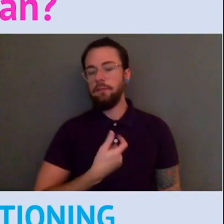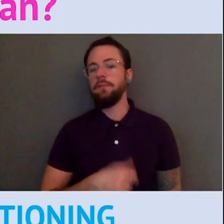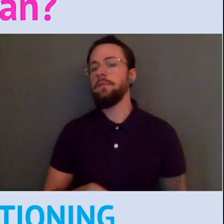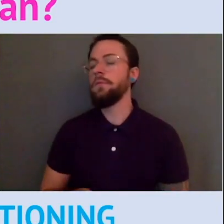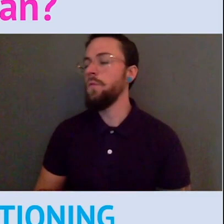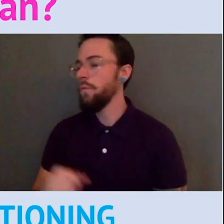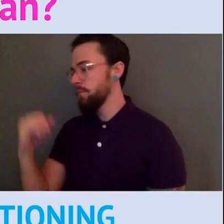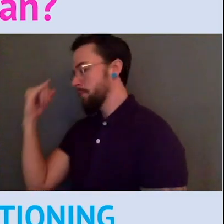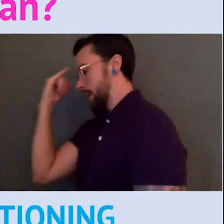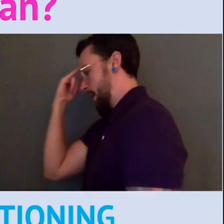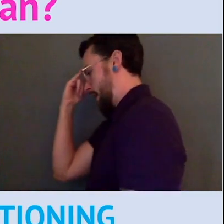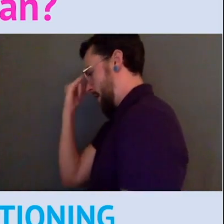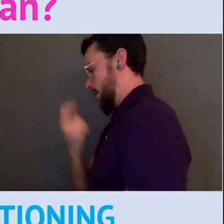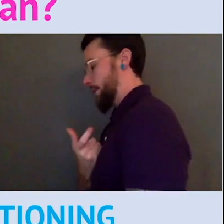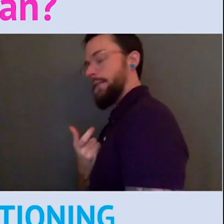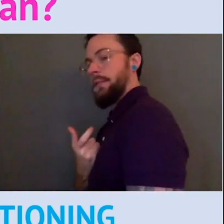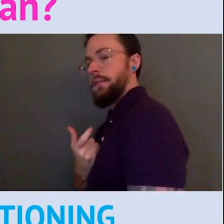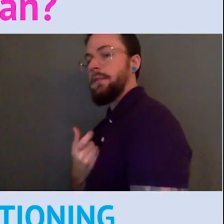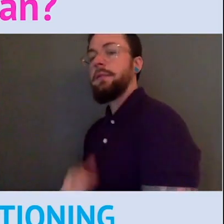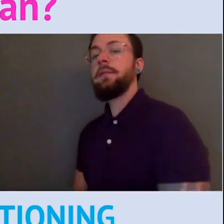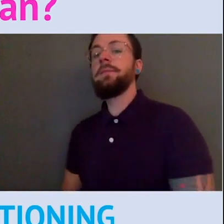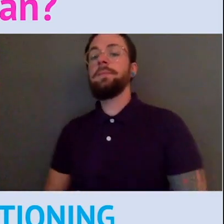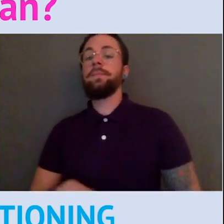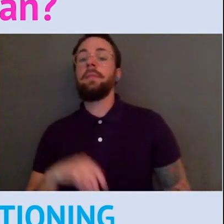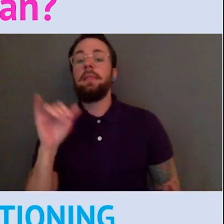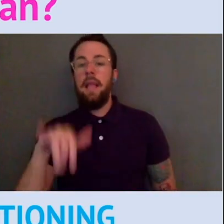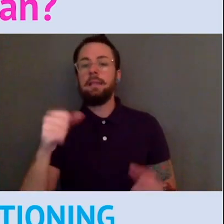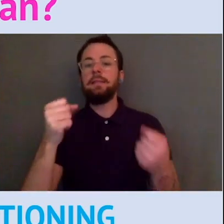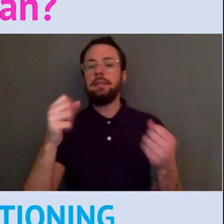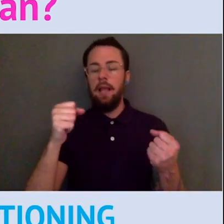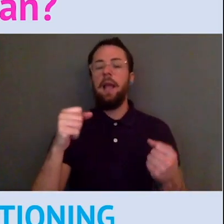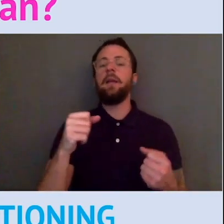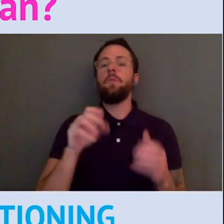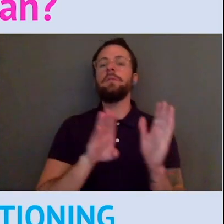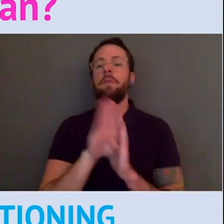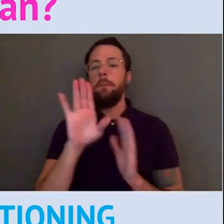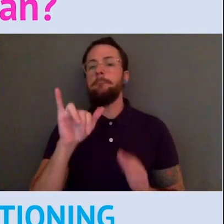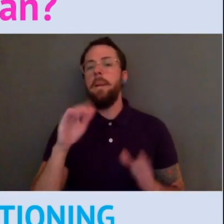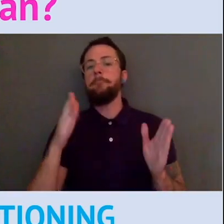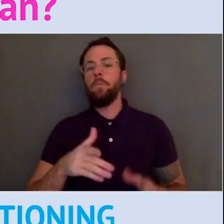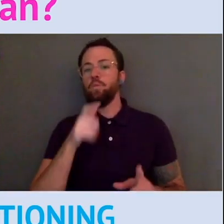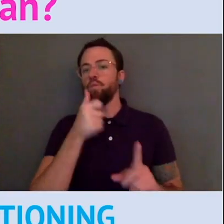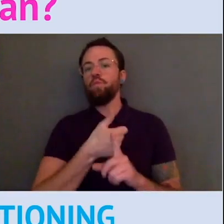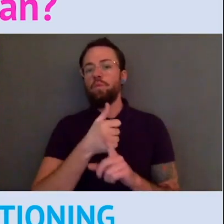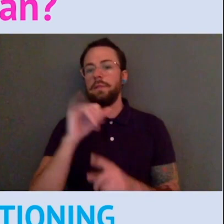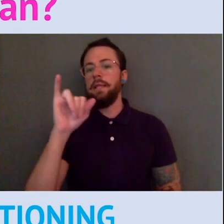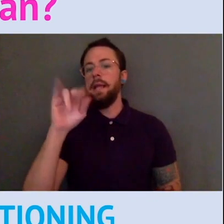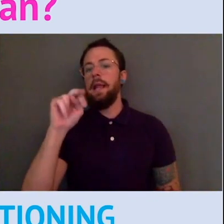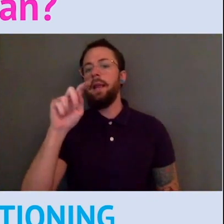I means inter sex, here's the sign for that moled forward and on the side.